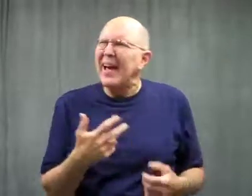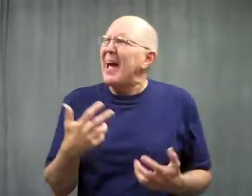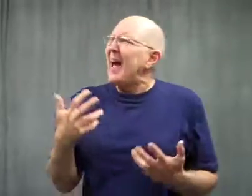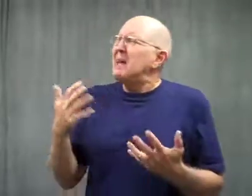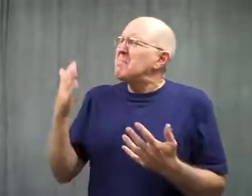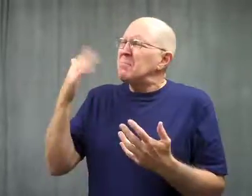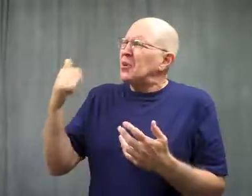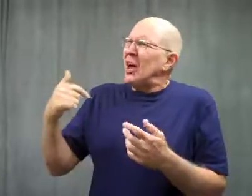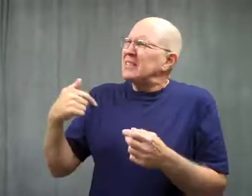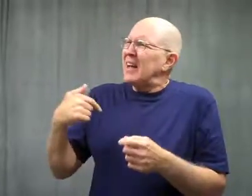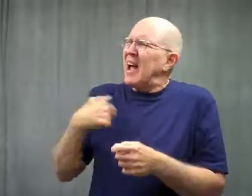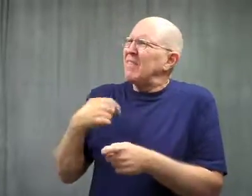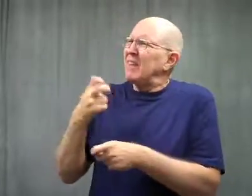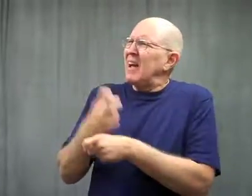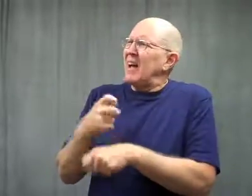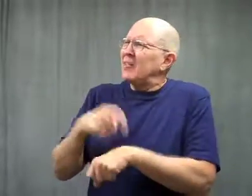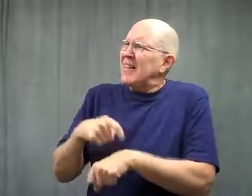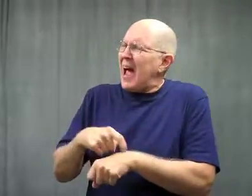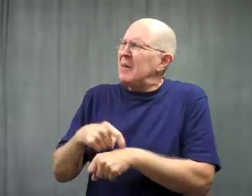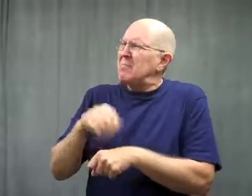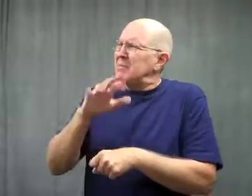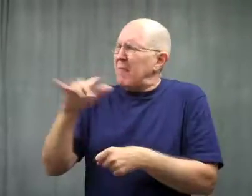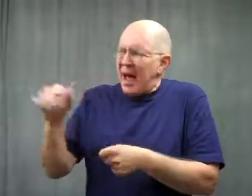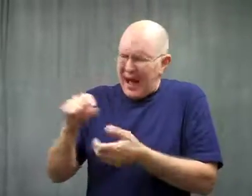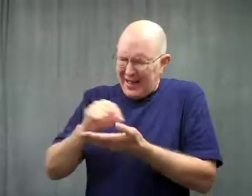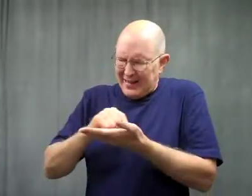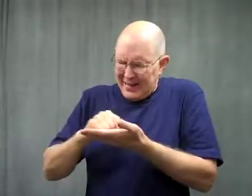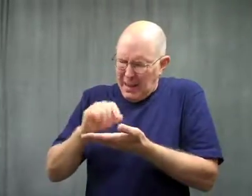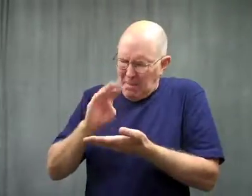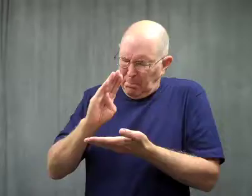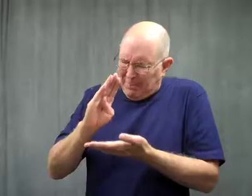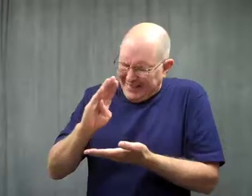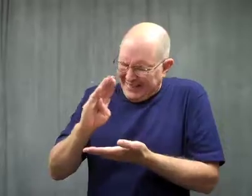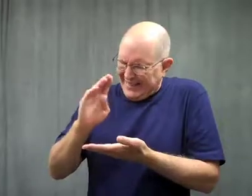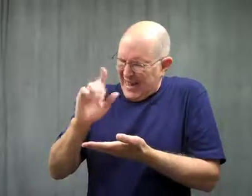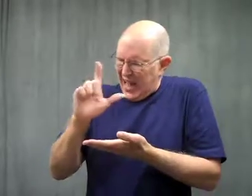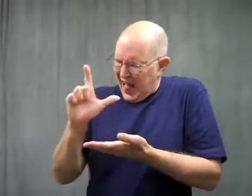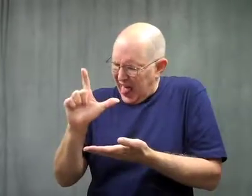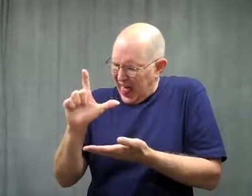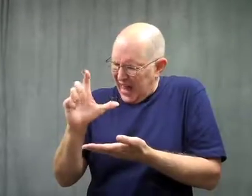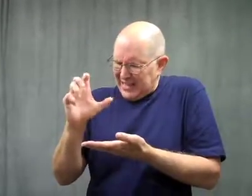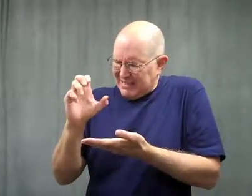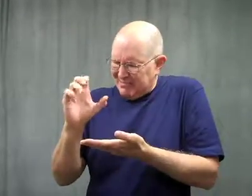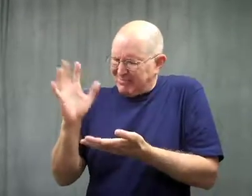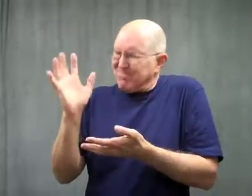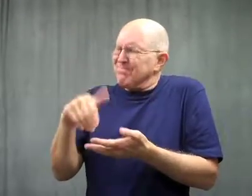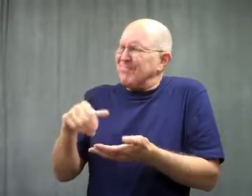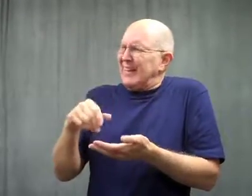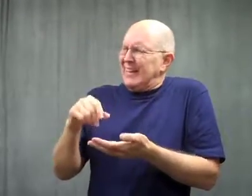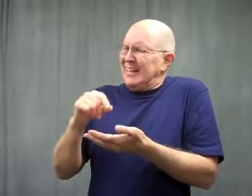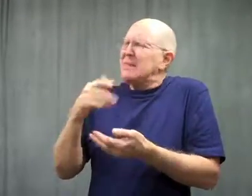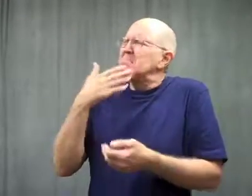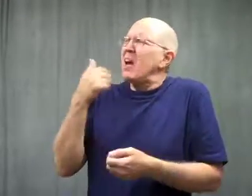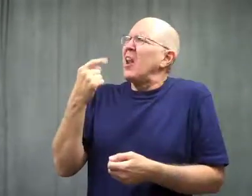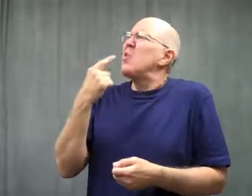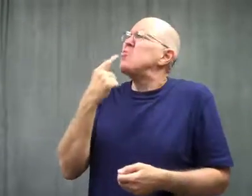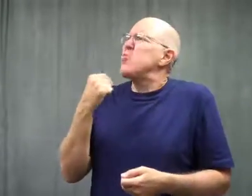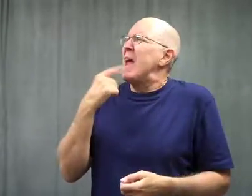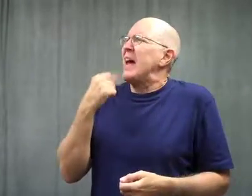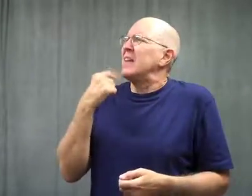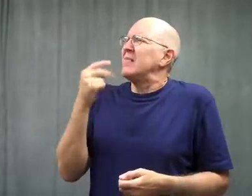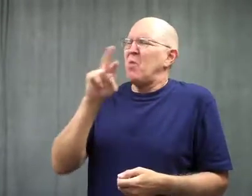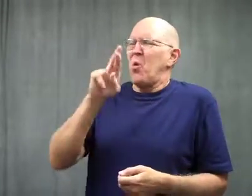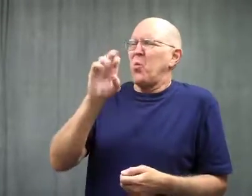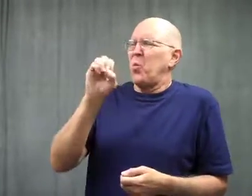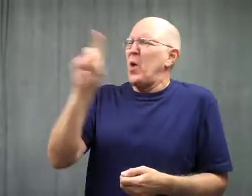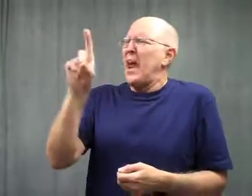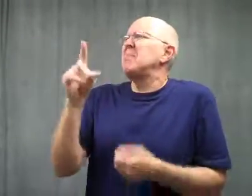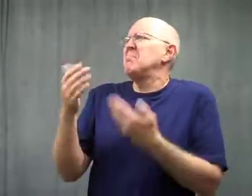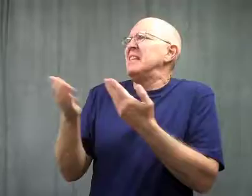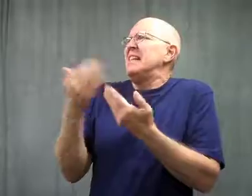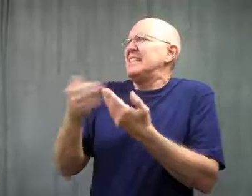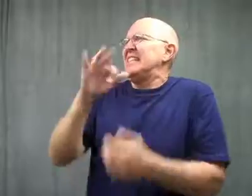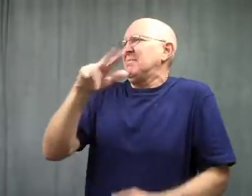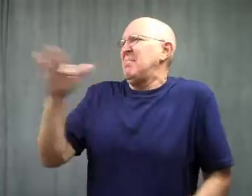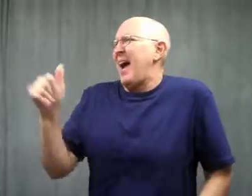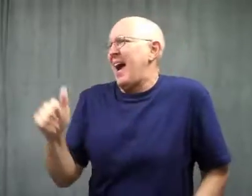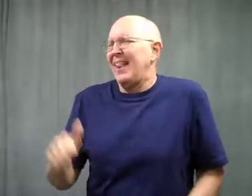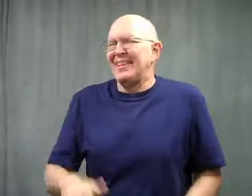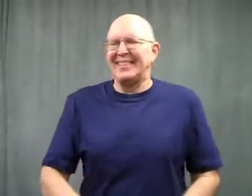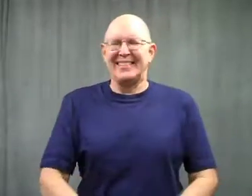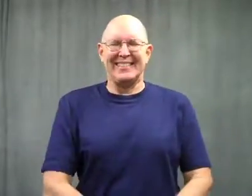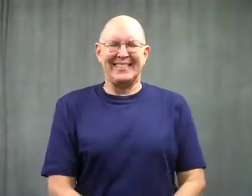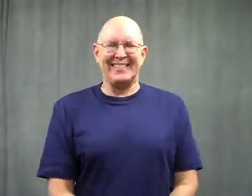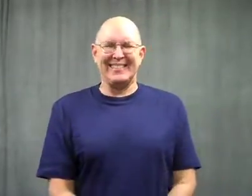The blonde said, "Because 'blonde' is too hard to spell. Red is easier!"